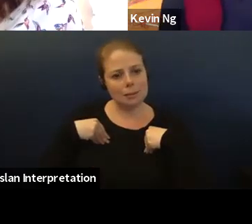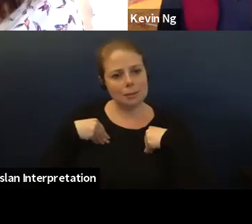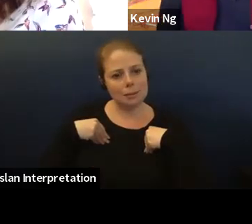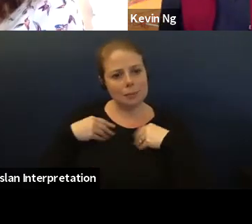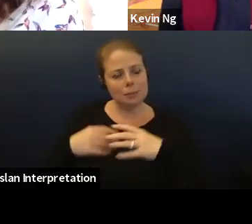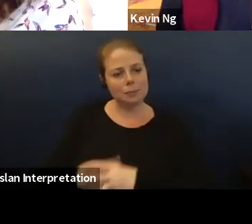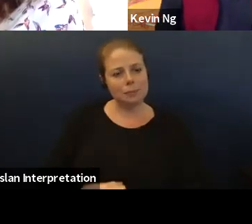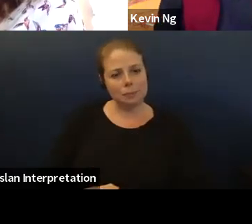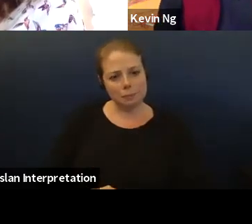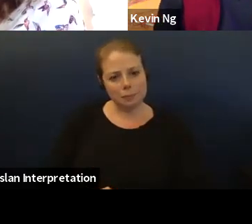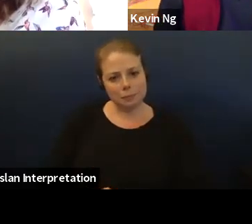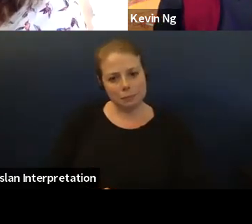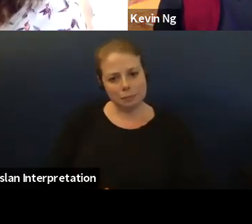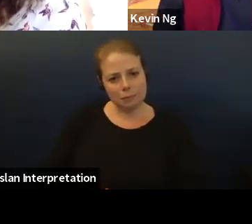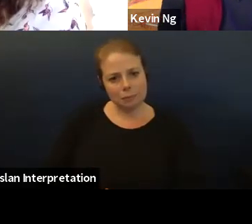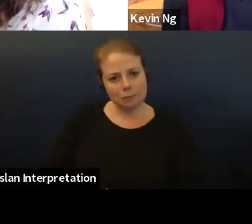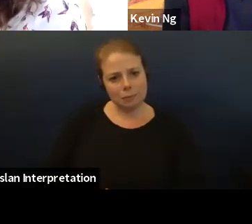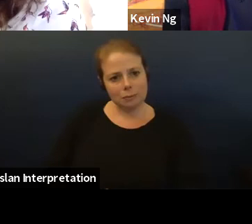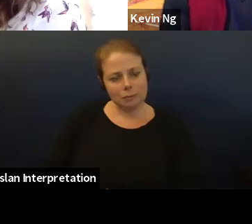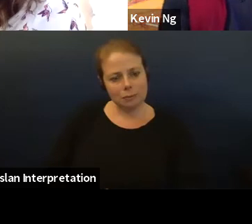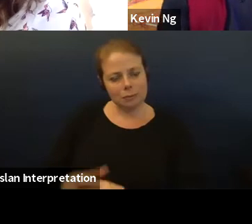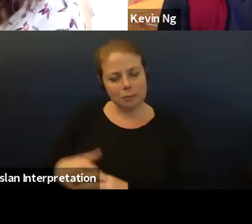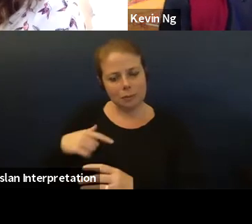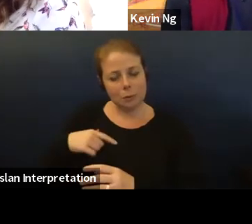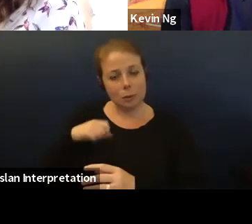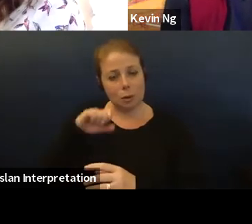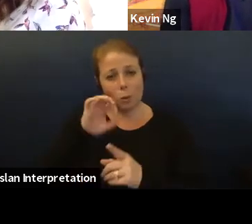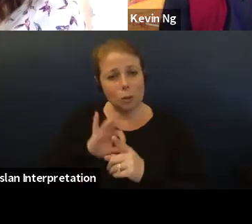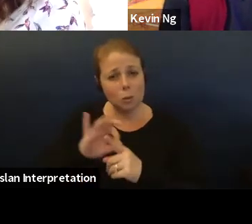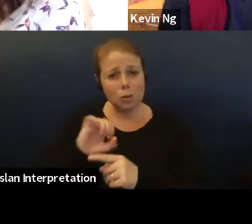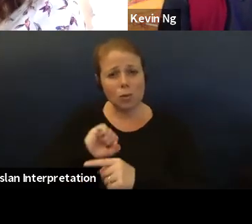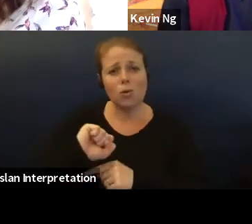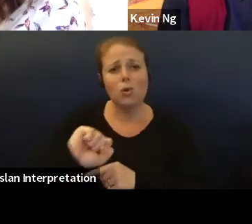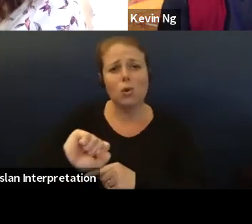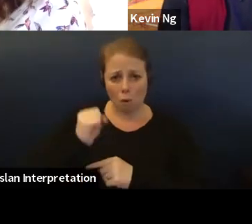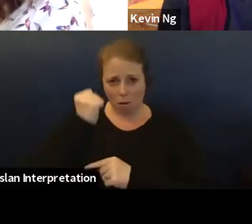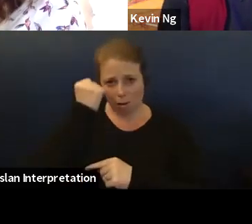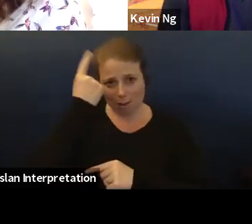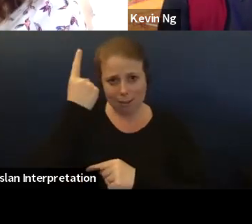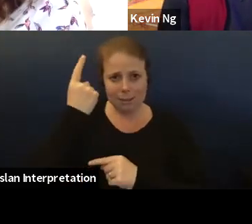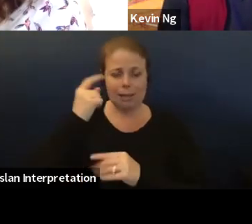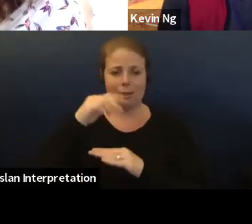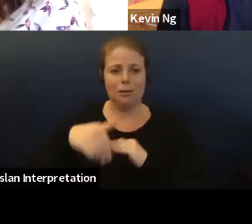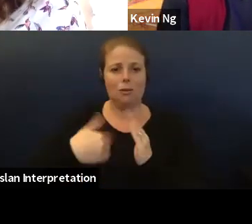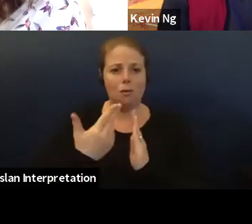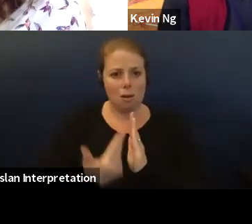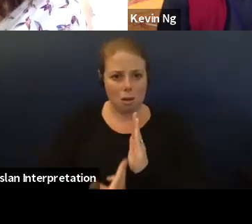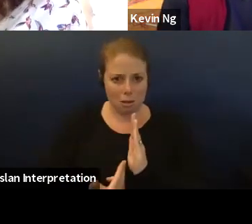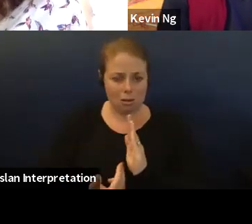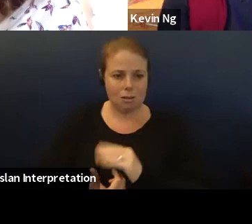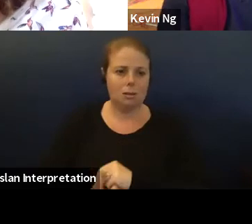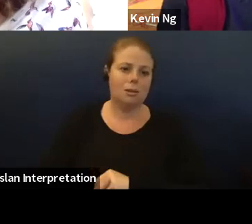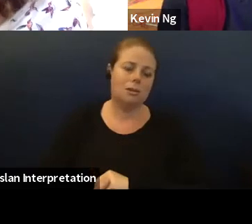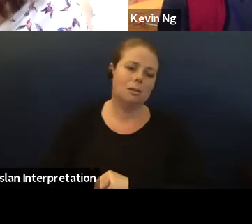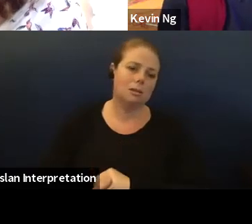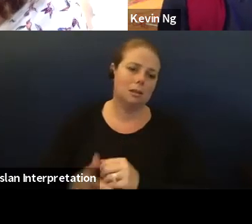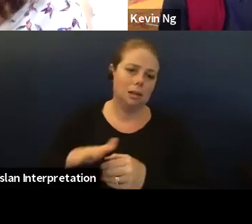your own understanding of the arts. Within a short time of being in that room that self